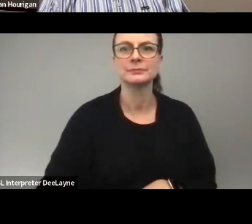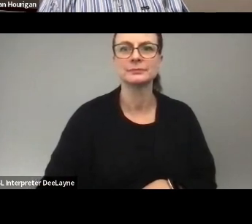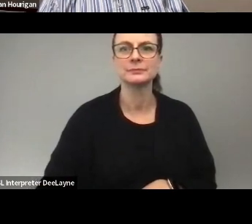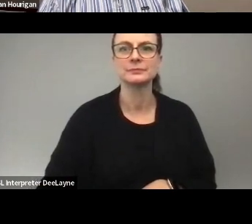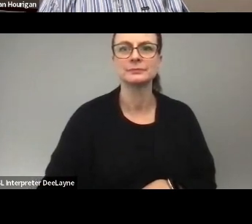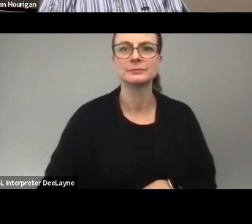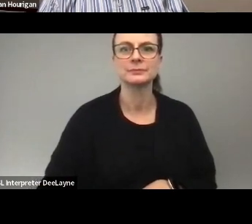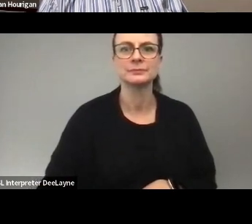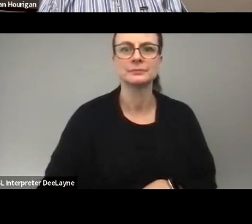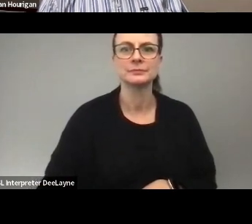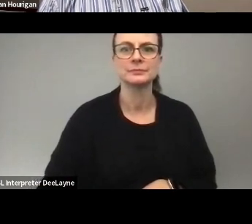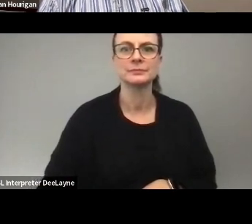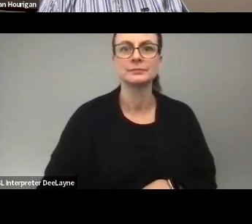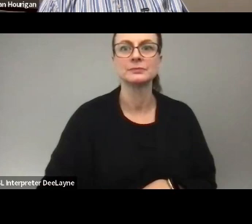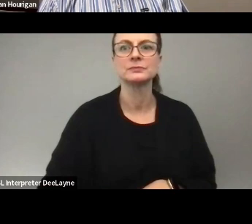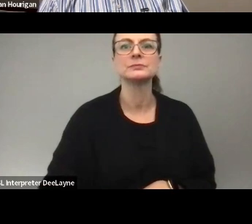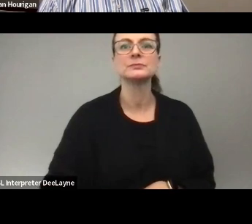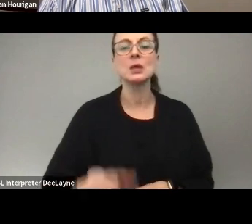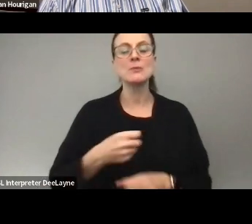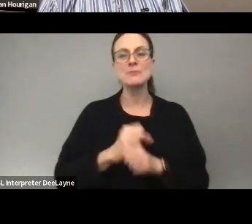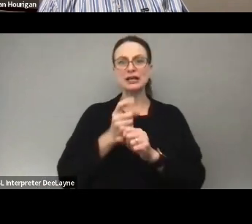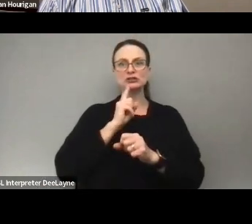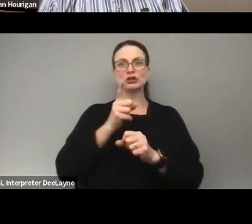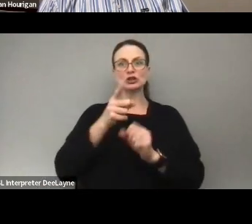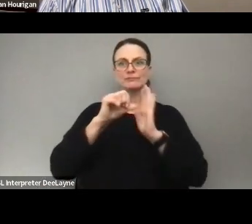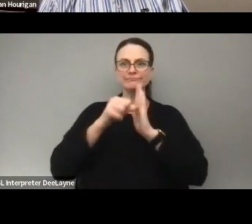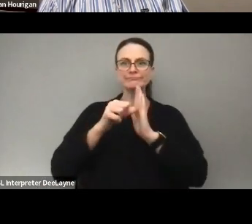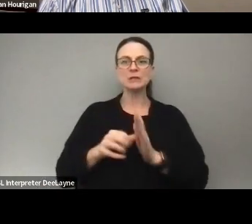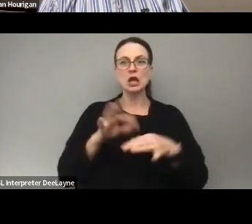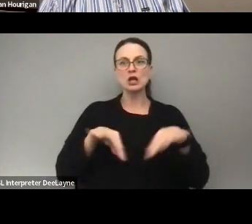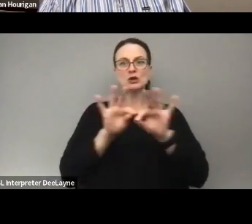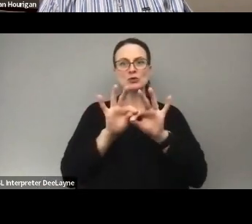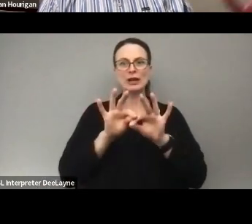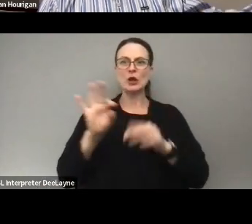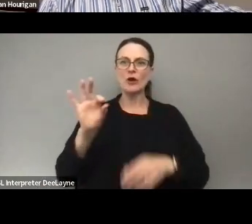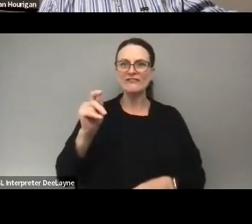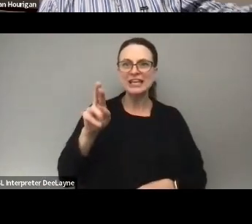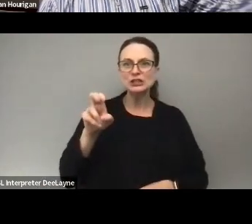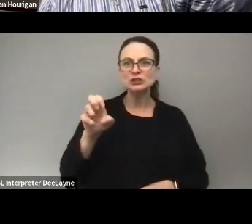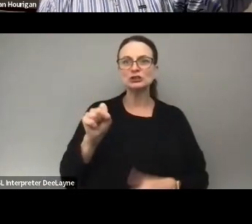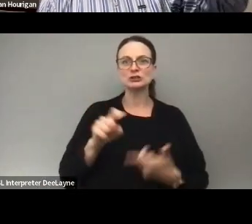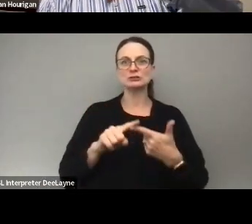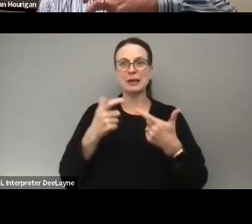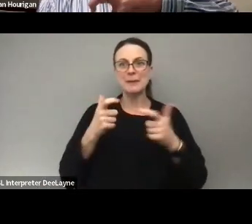And you wanna make sure that you're highlighting critical features and big ideas whenever you're bringing that over